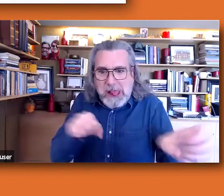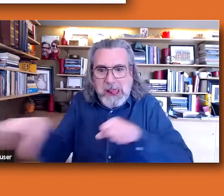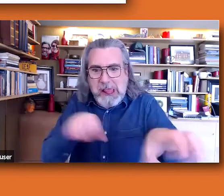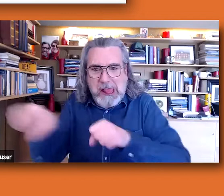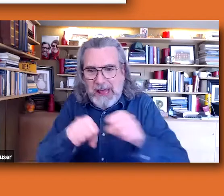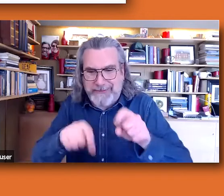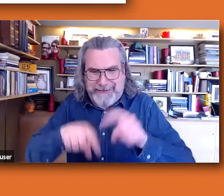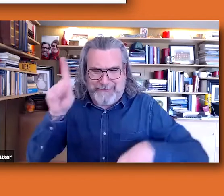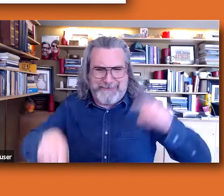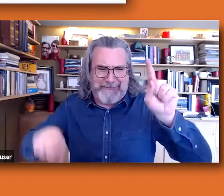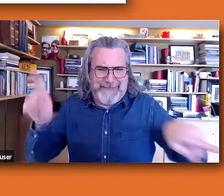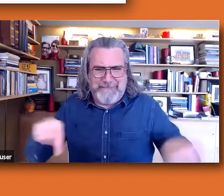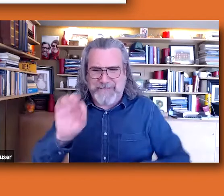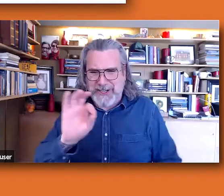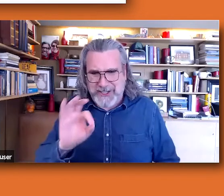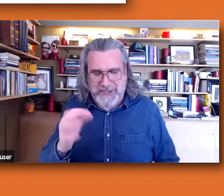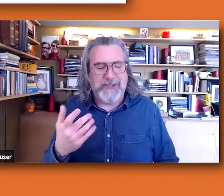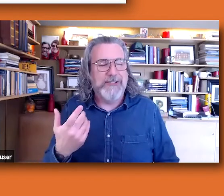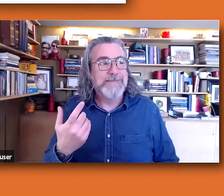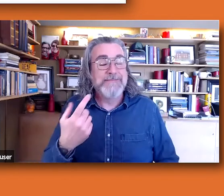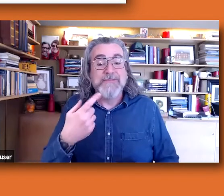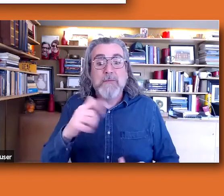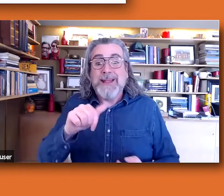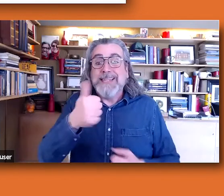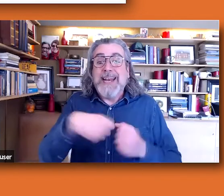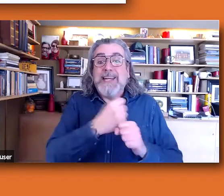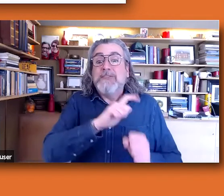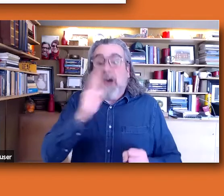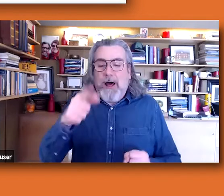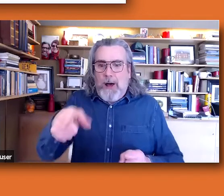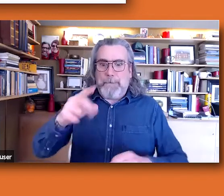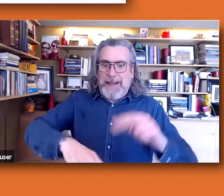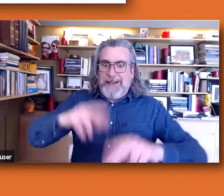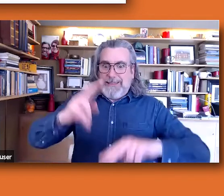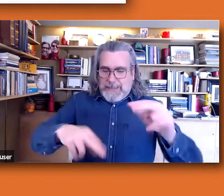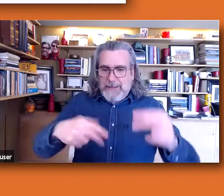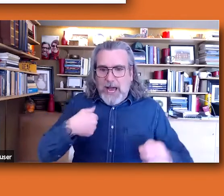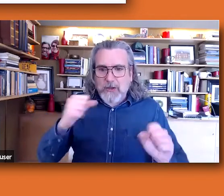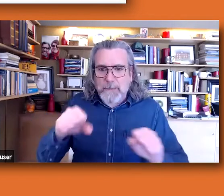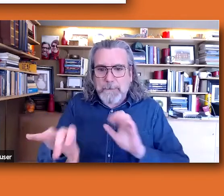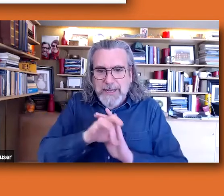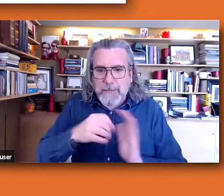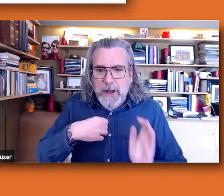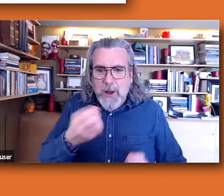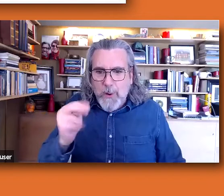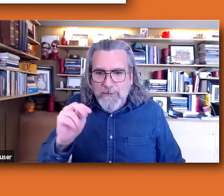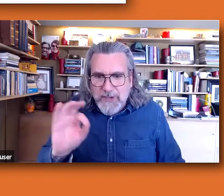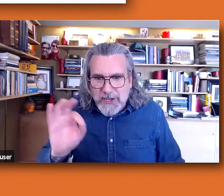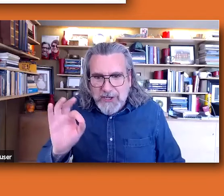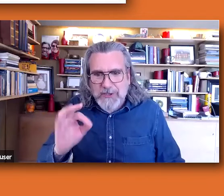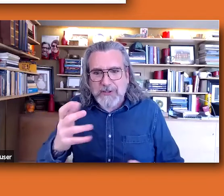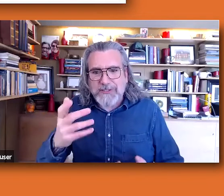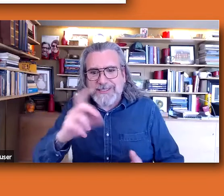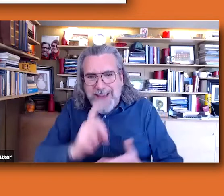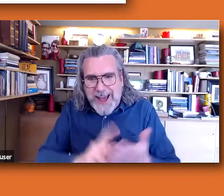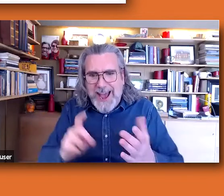I collected furniture from all over campus. We had a very eclectic collection of furniture in the DSL, but then we had our own building.